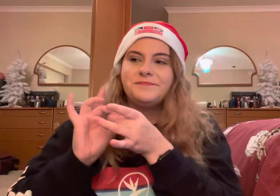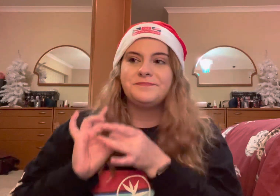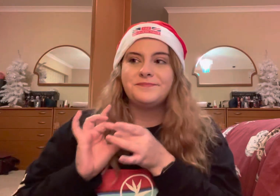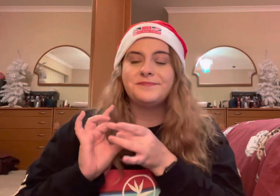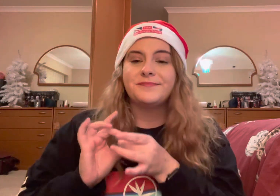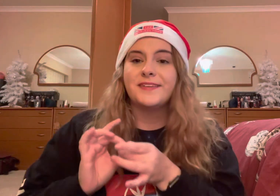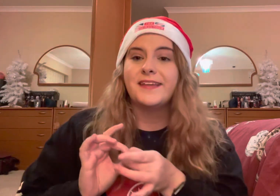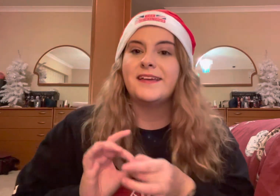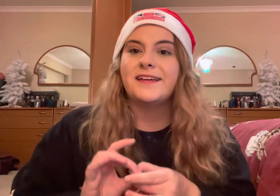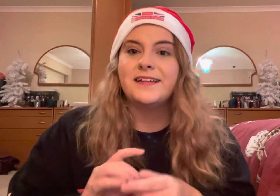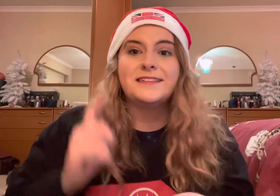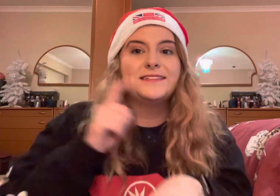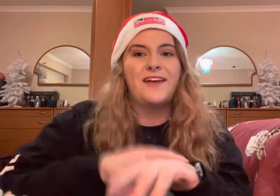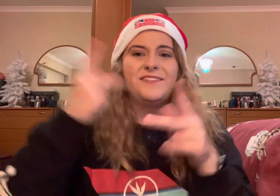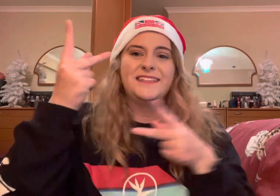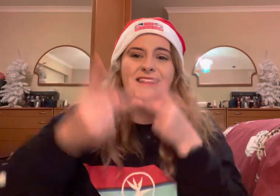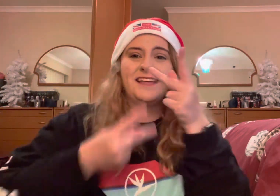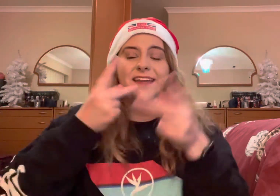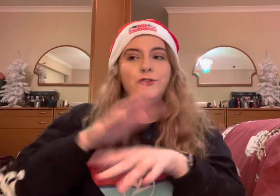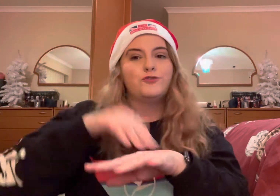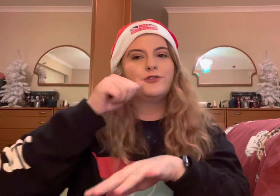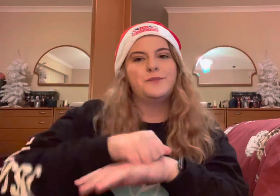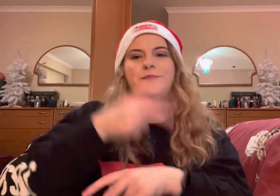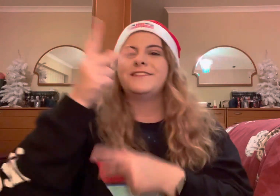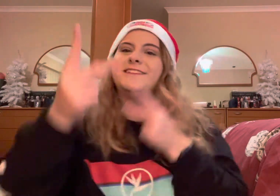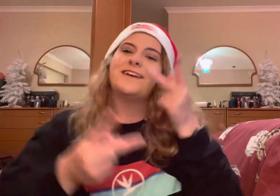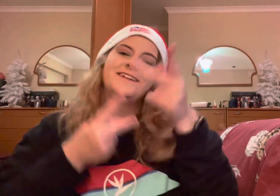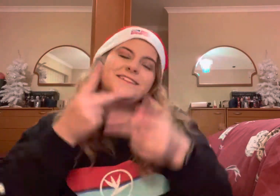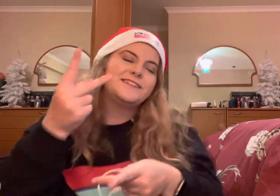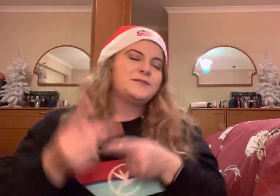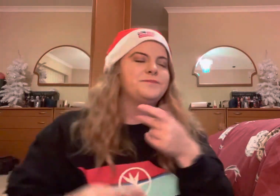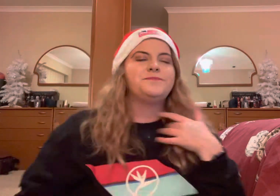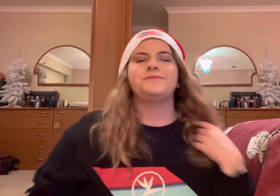Time for singing Christmas songs